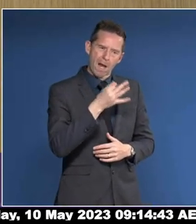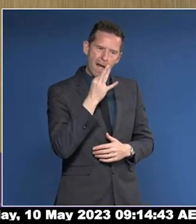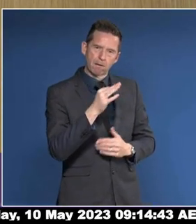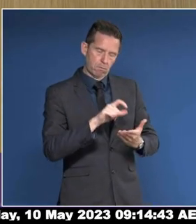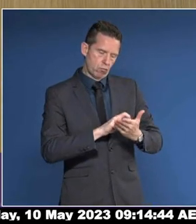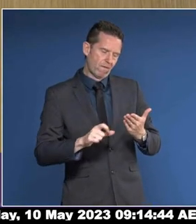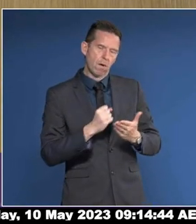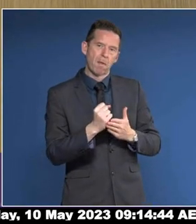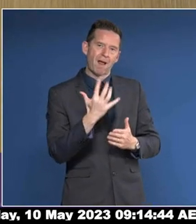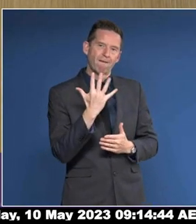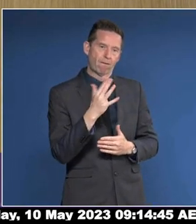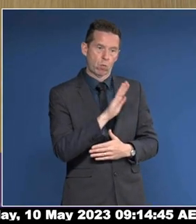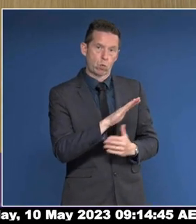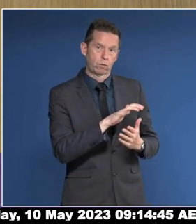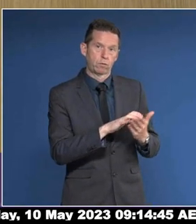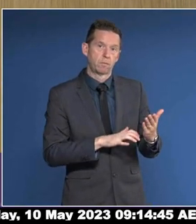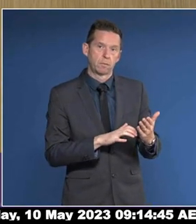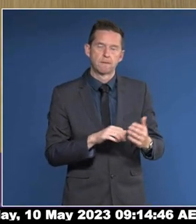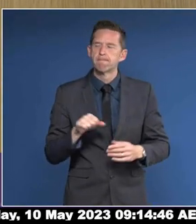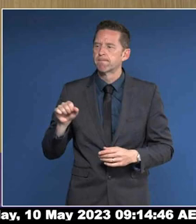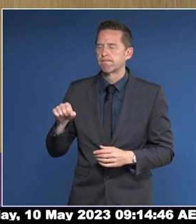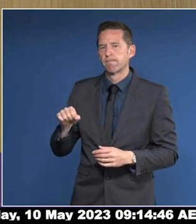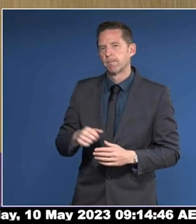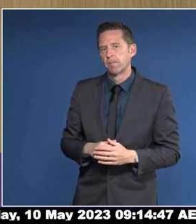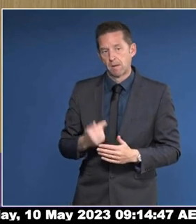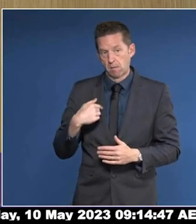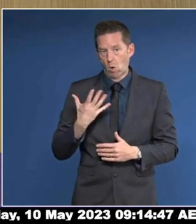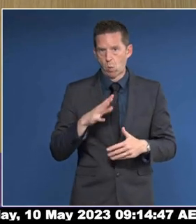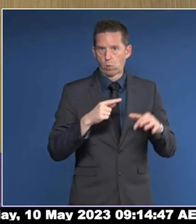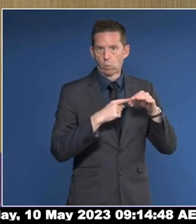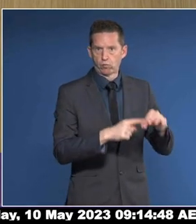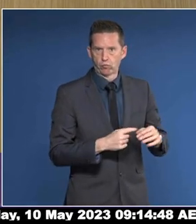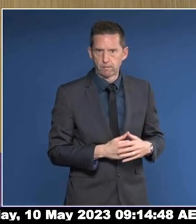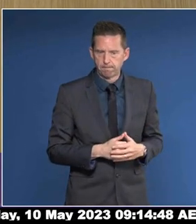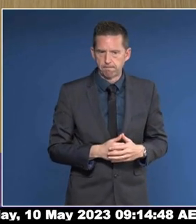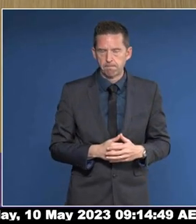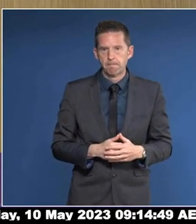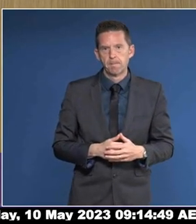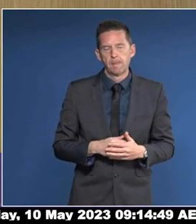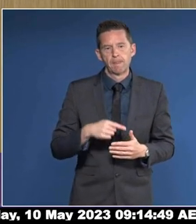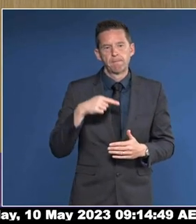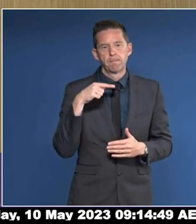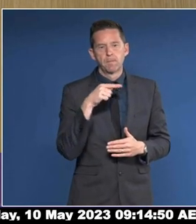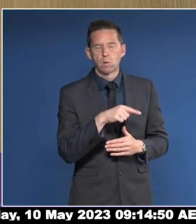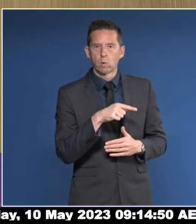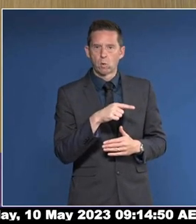And can I ask you this: you've been careful in your language in that paragraph, haven't you?